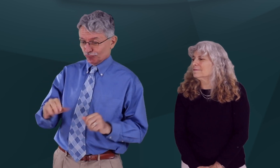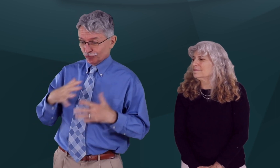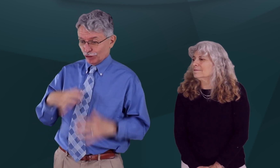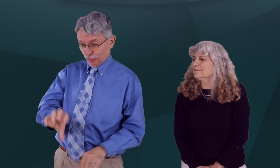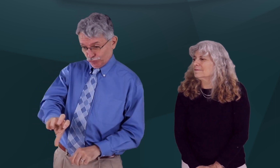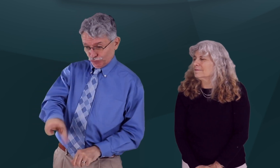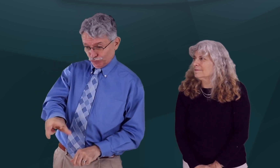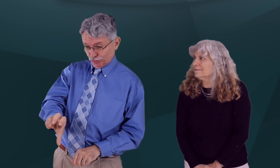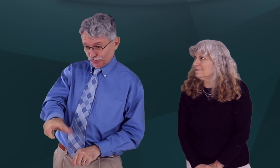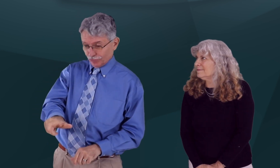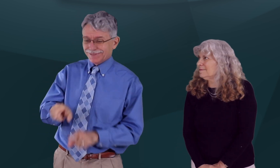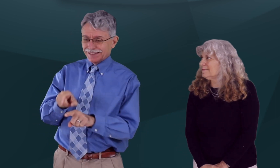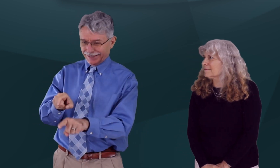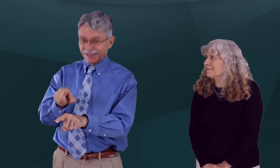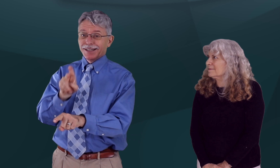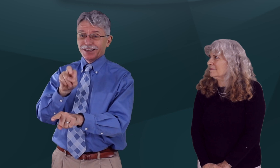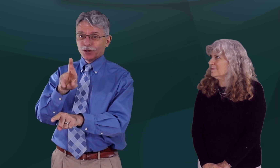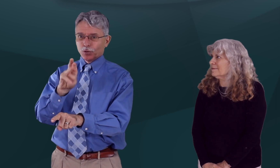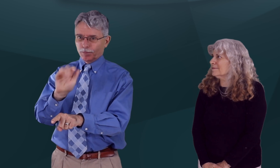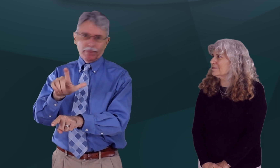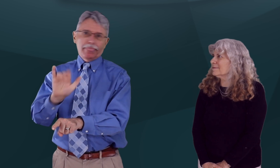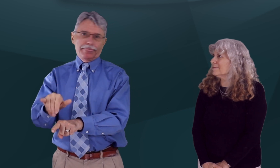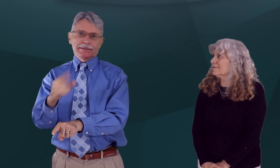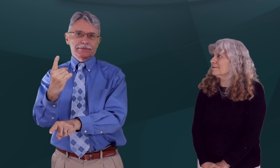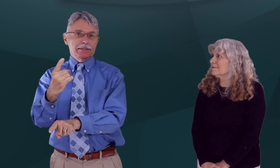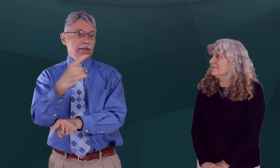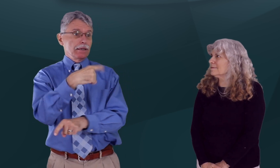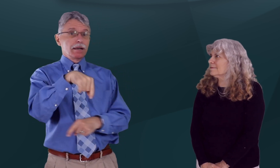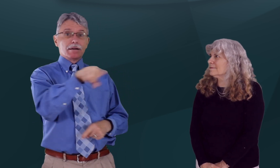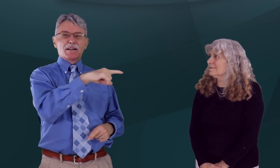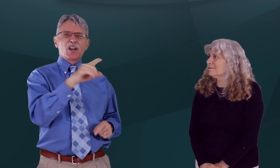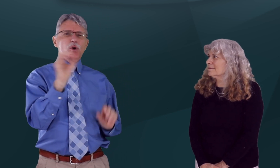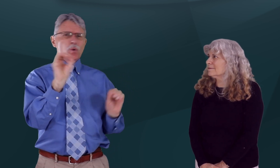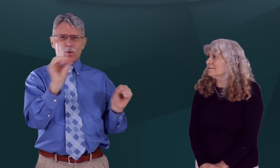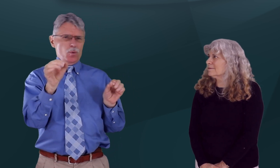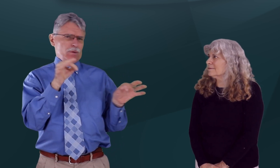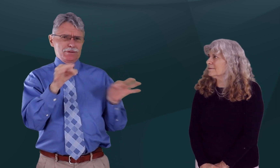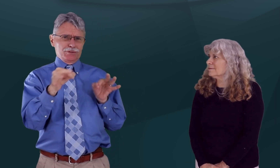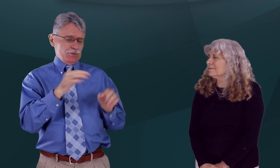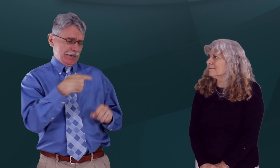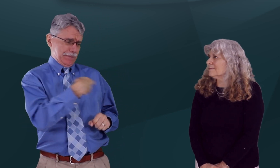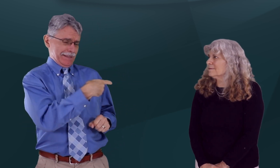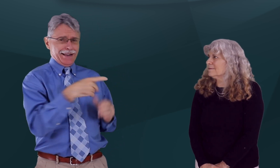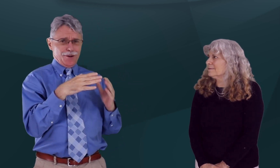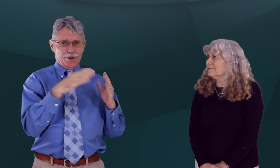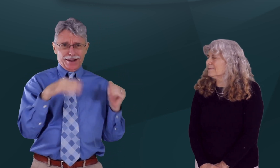Yeah. We've got a dryer. You know, you throw the clothes, put the setting on normal, but there's nothing else